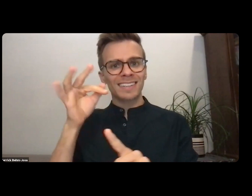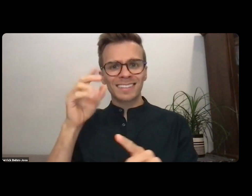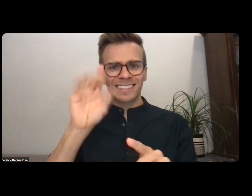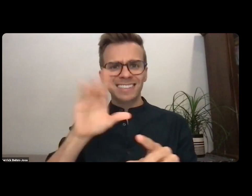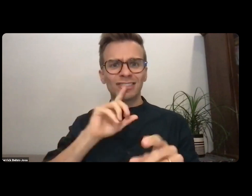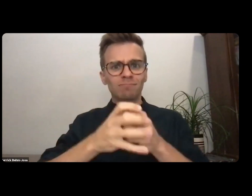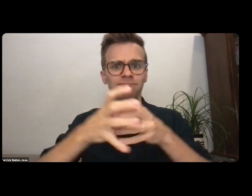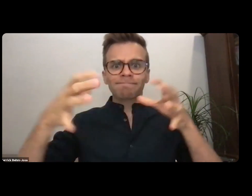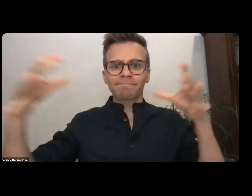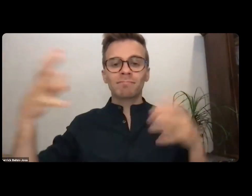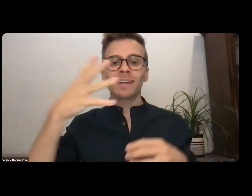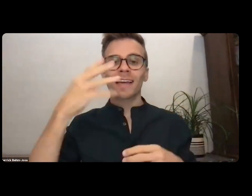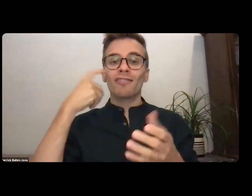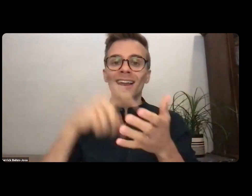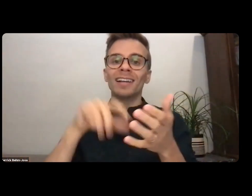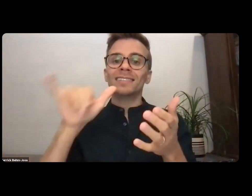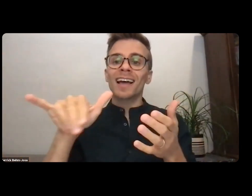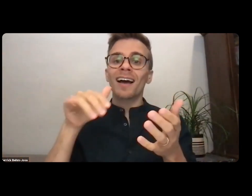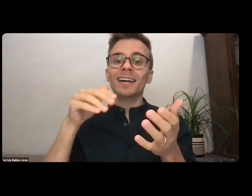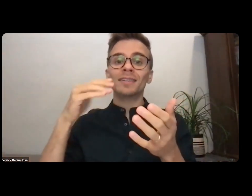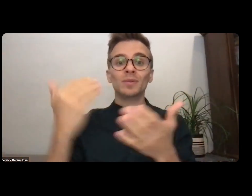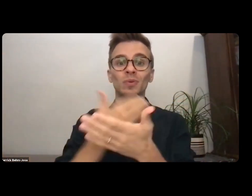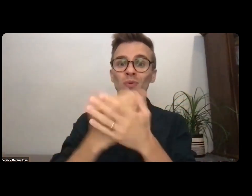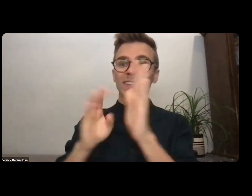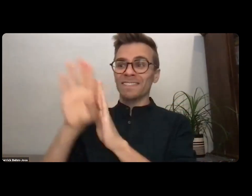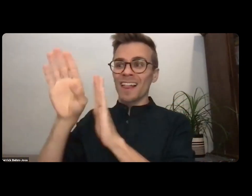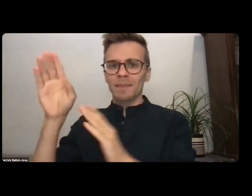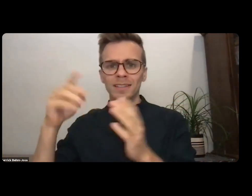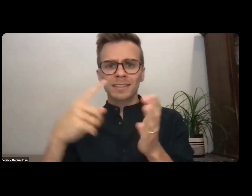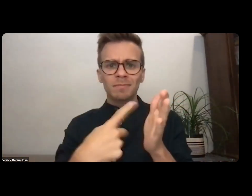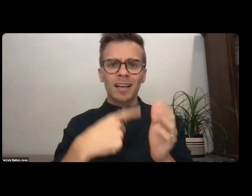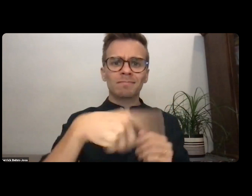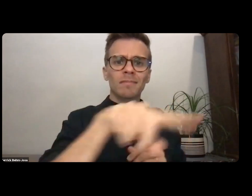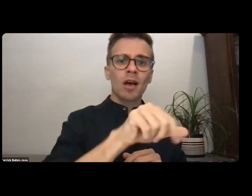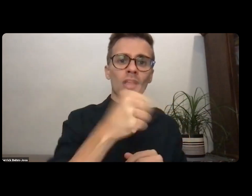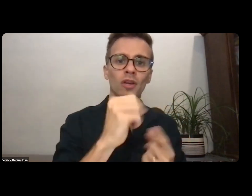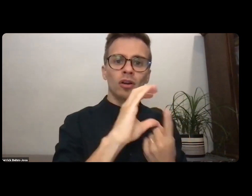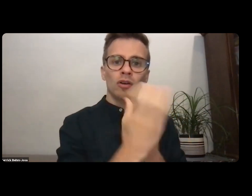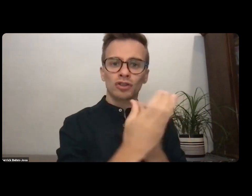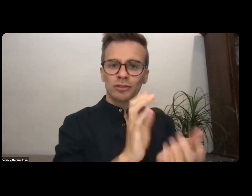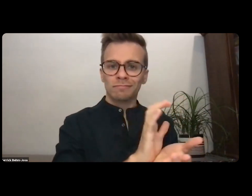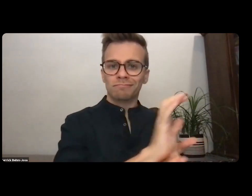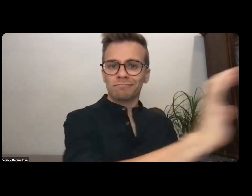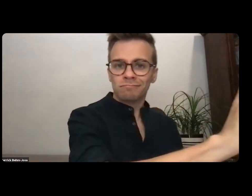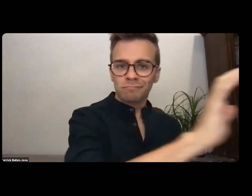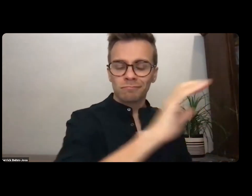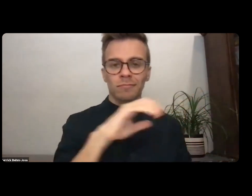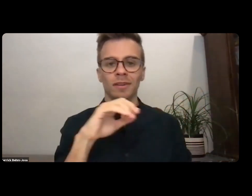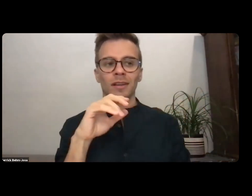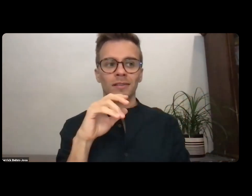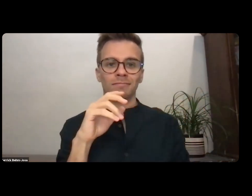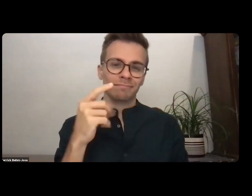So when D.C. started expanding, we noticed that the new development sometimes pushed